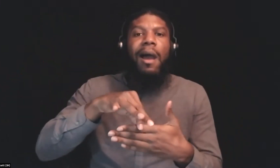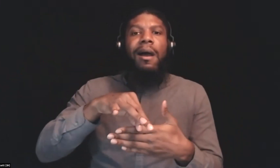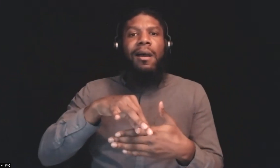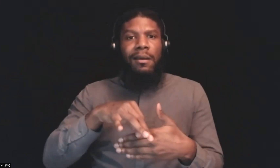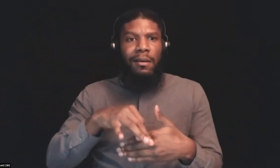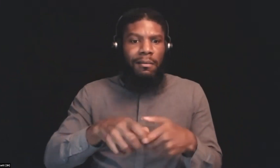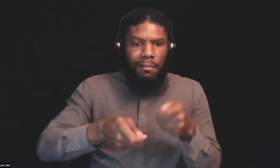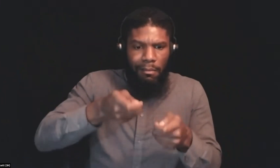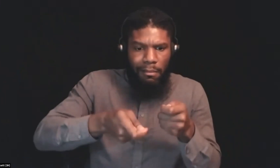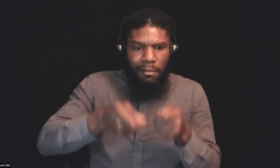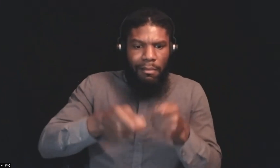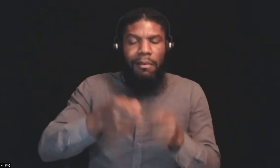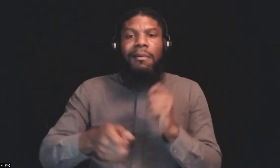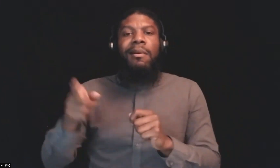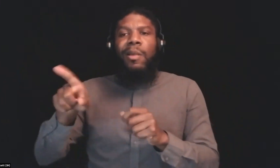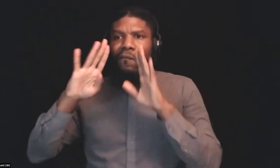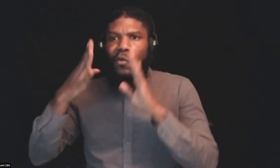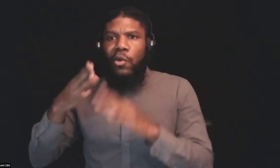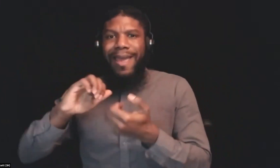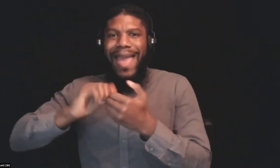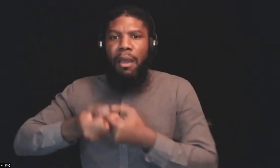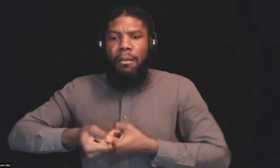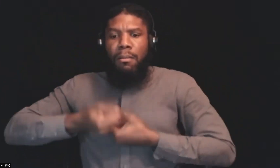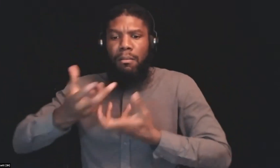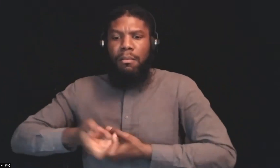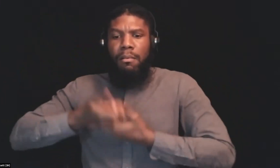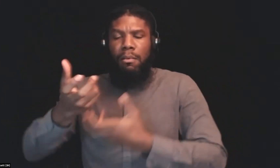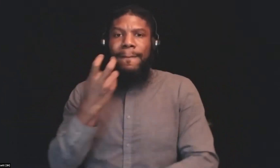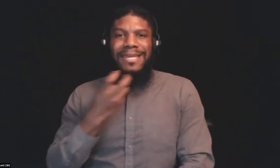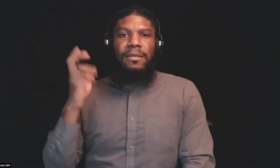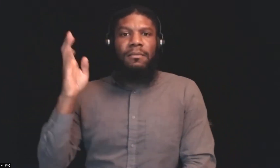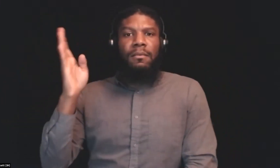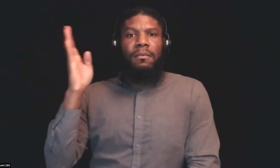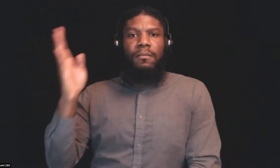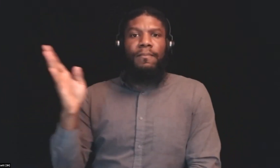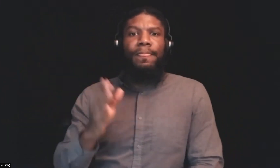which it seems like for your presentation that's still a big part of it with the fillers I know in